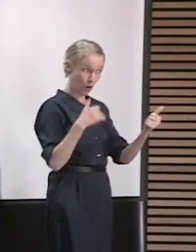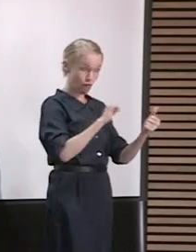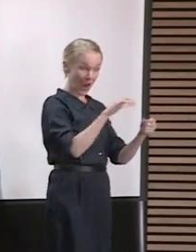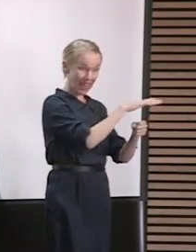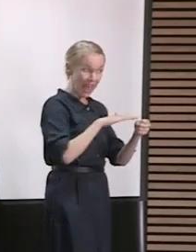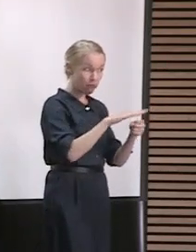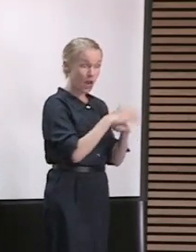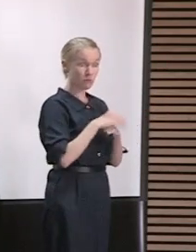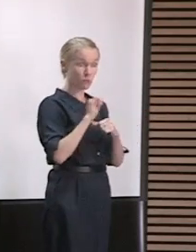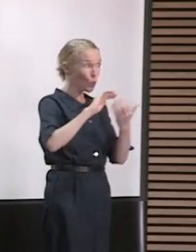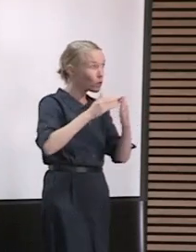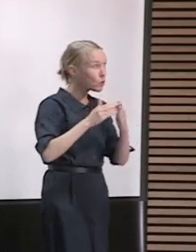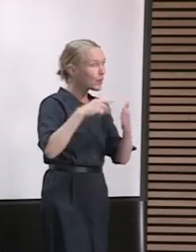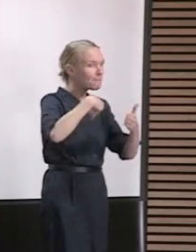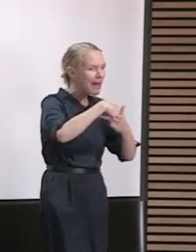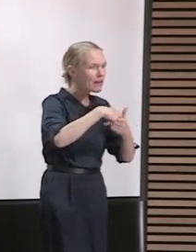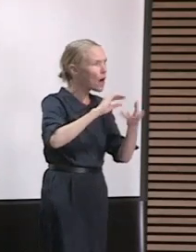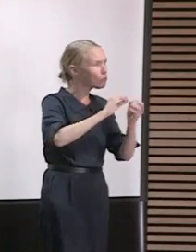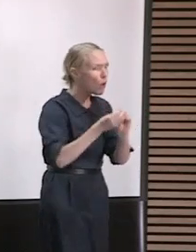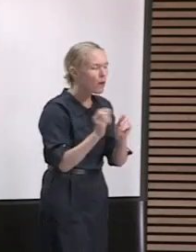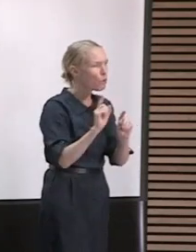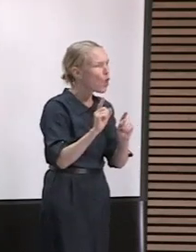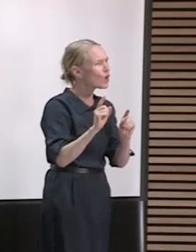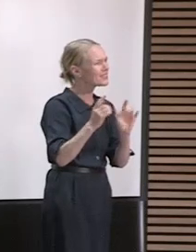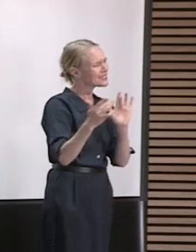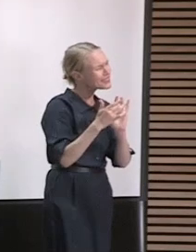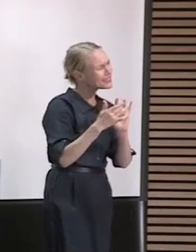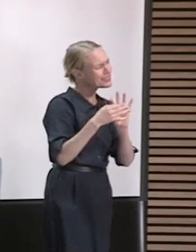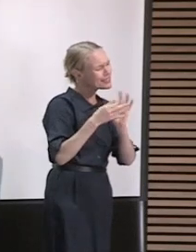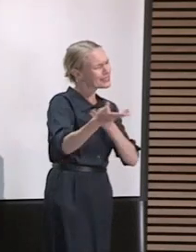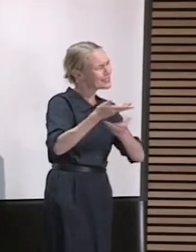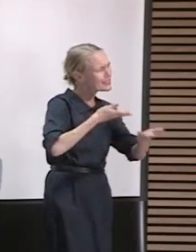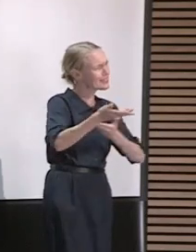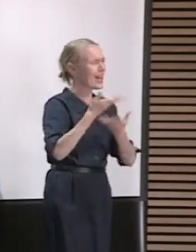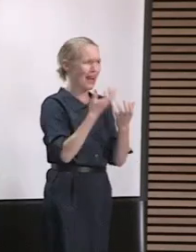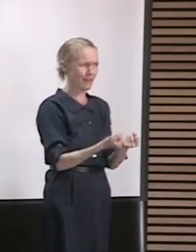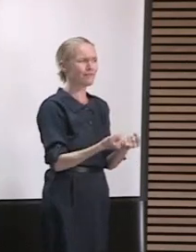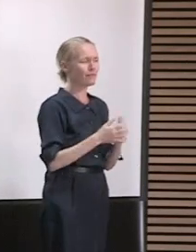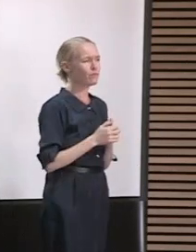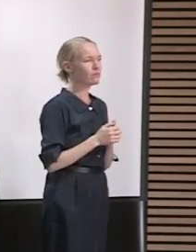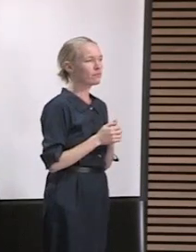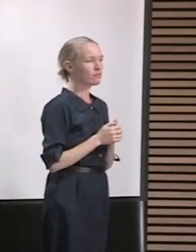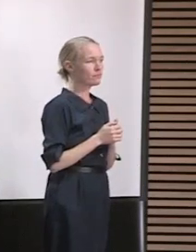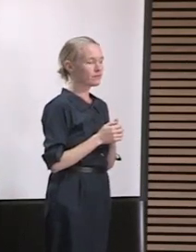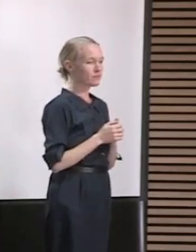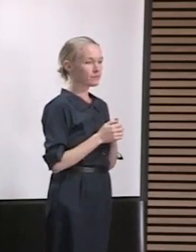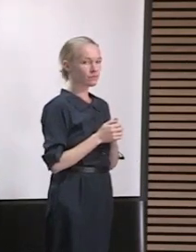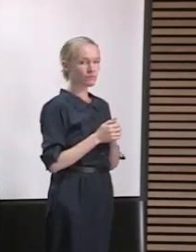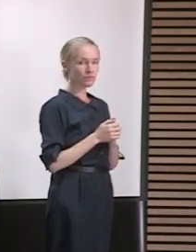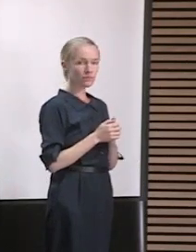get intelligence, and make sure that the testing sites are being deployed in the right place, what are the barriers, what are the issues,